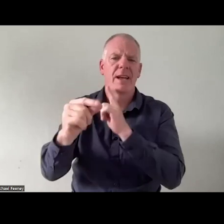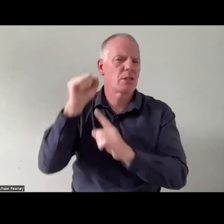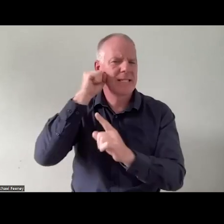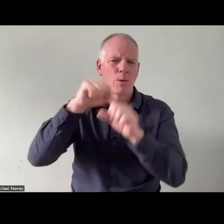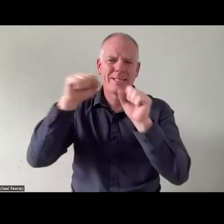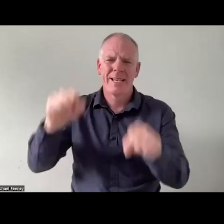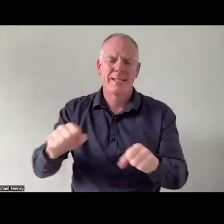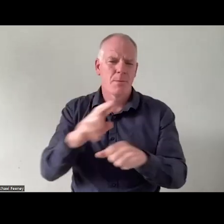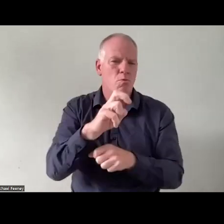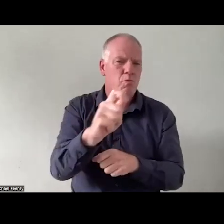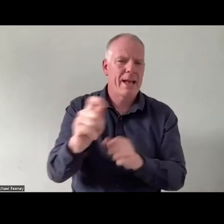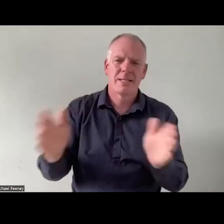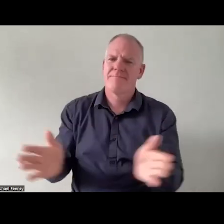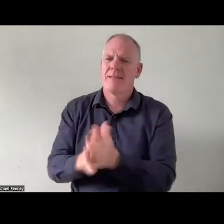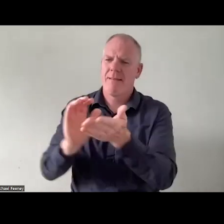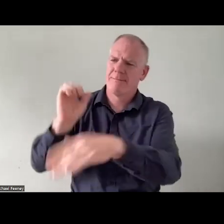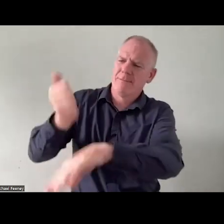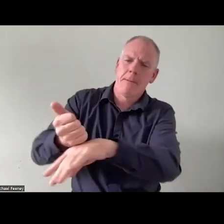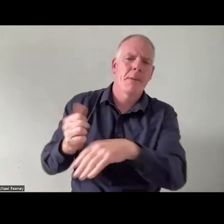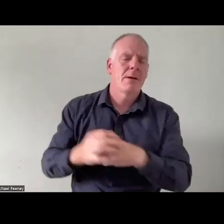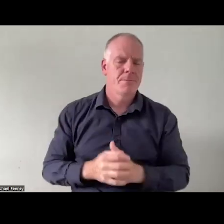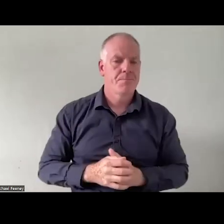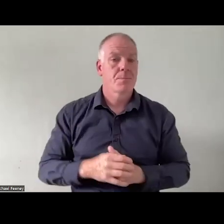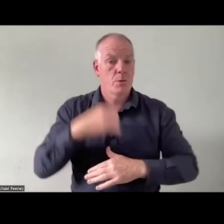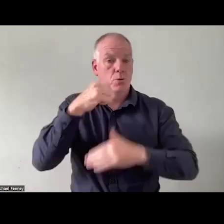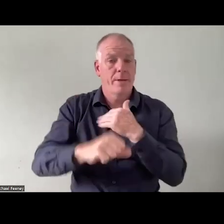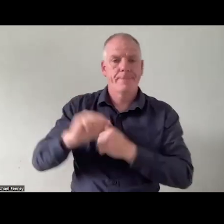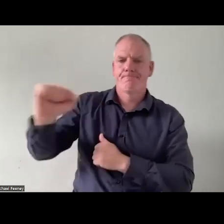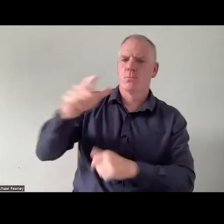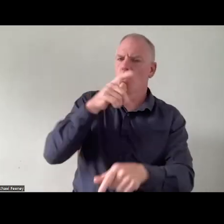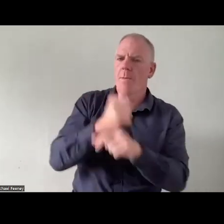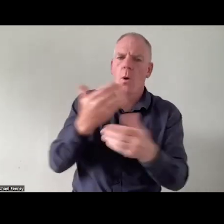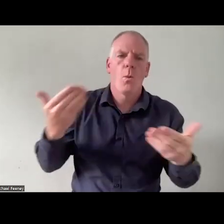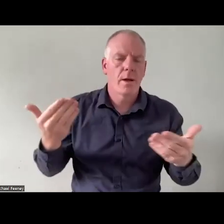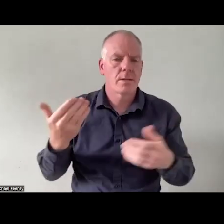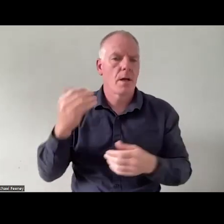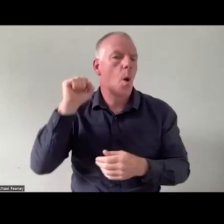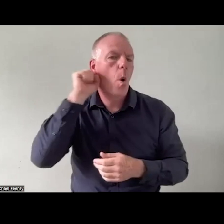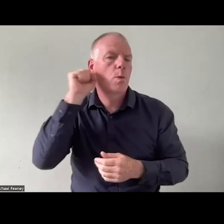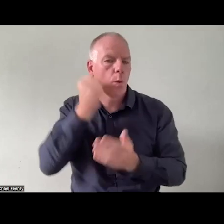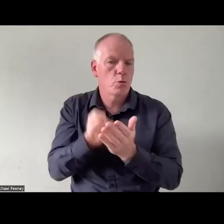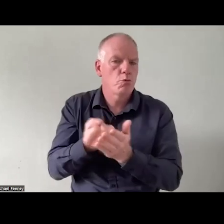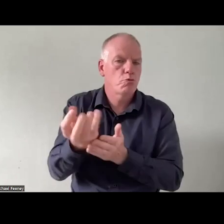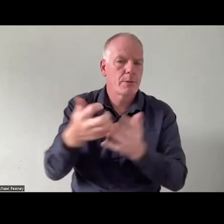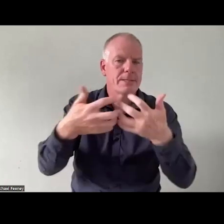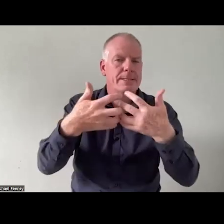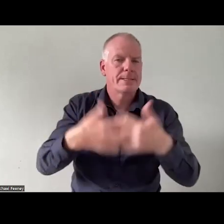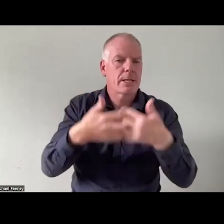and commercial installation. Today, Tim will be speaking about audio description technology in an arts context.